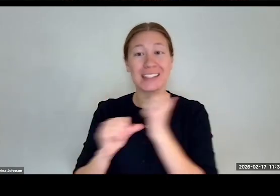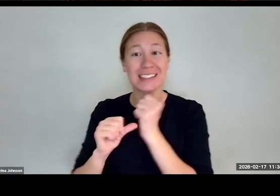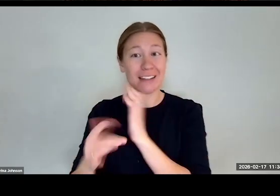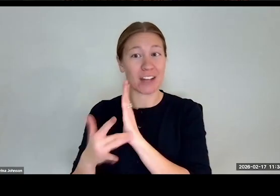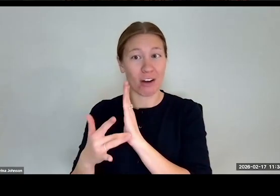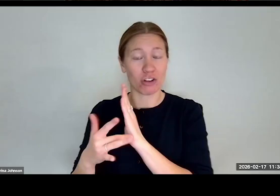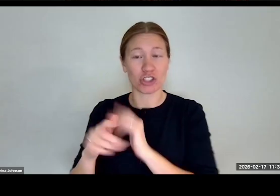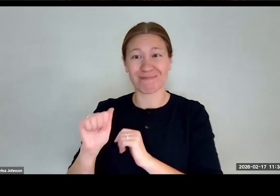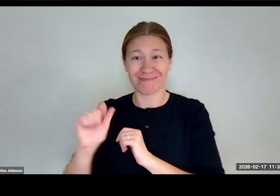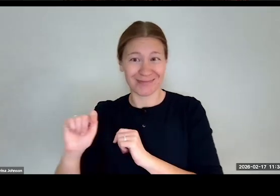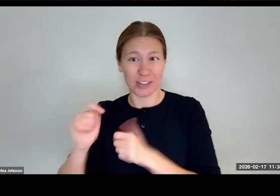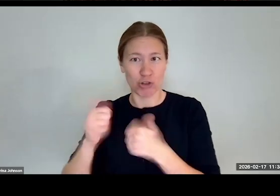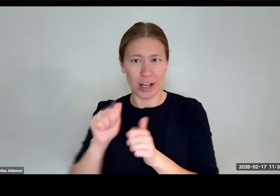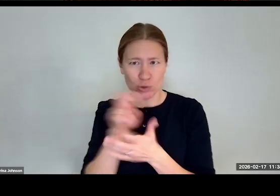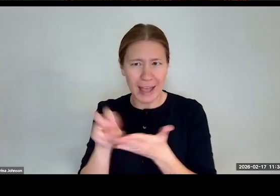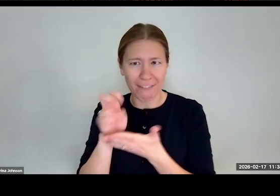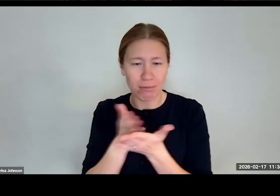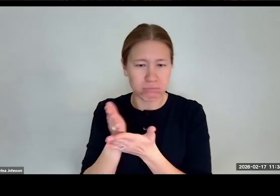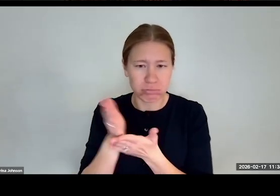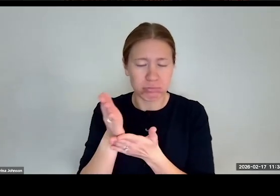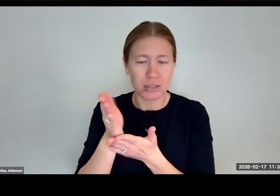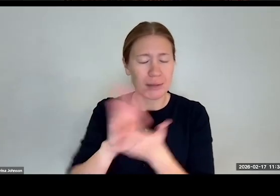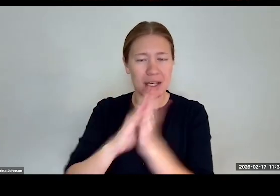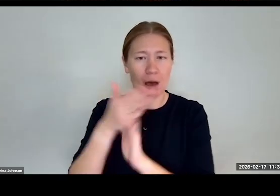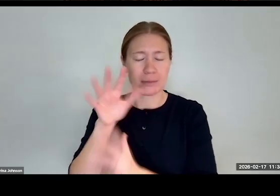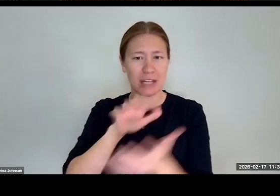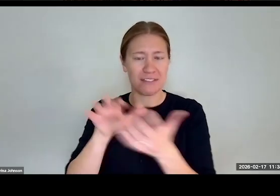it can get confused, it can move through the cells in the incorrect way